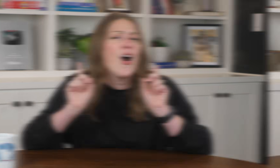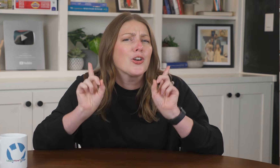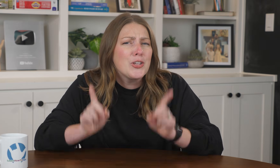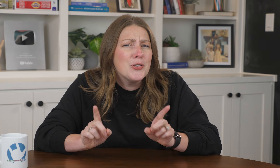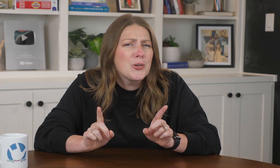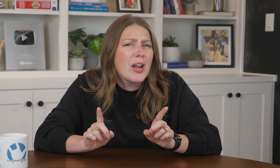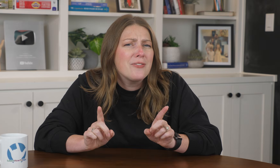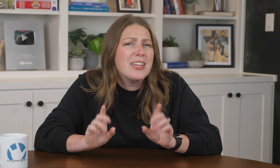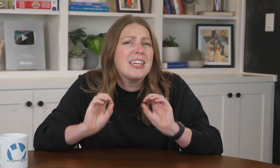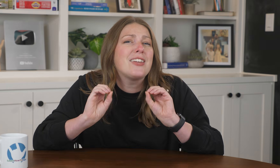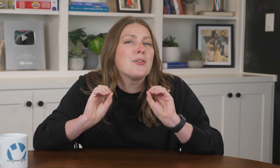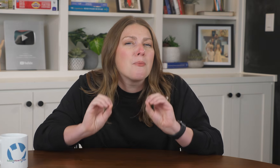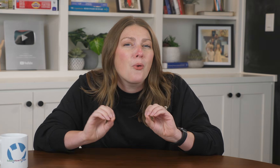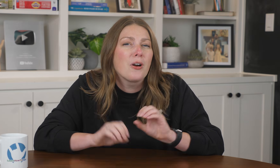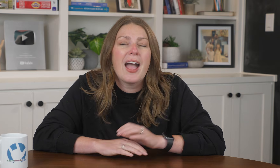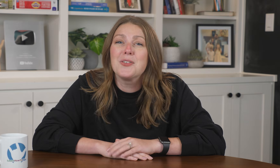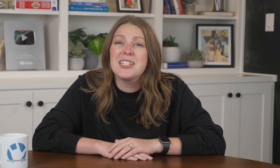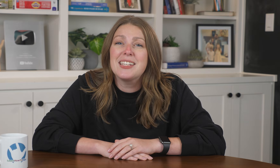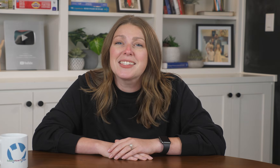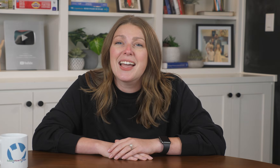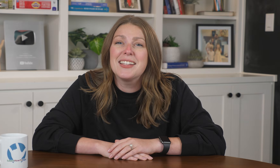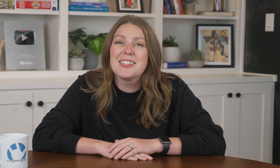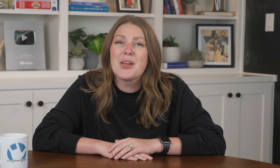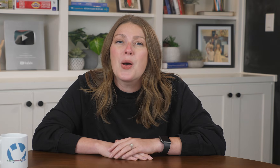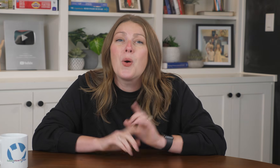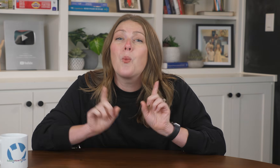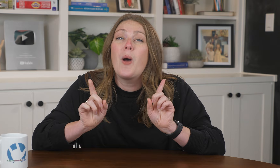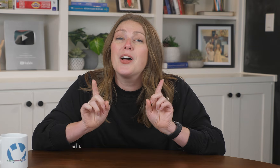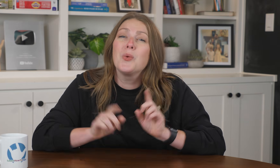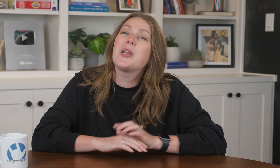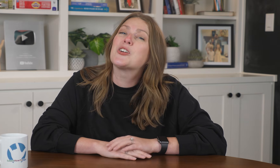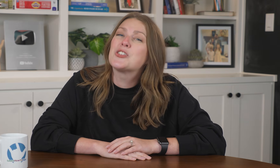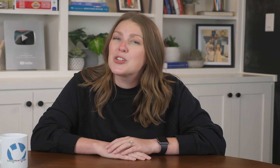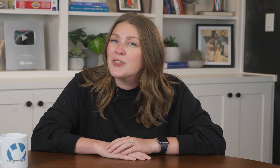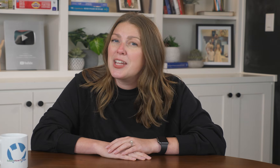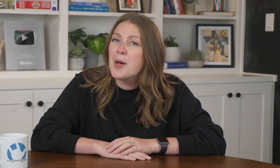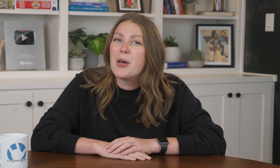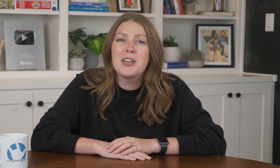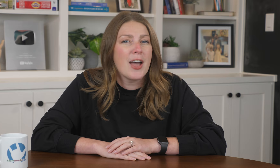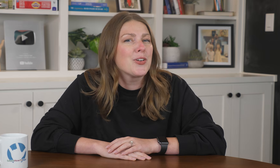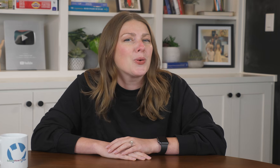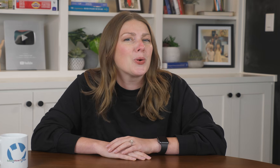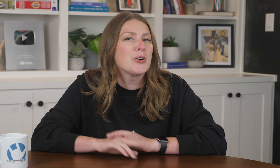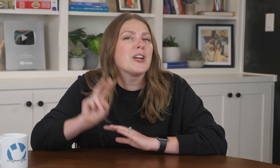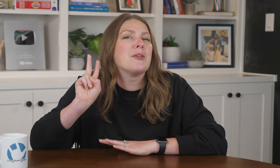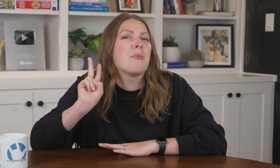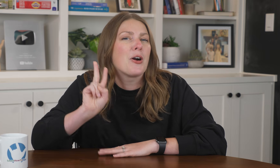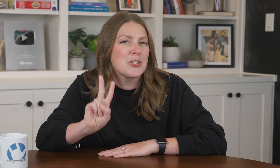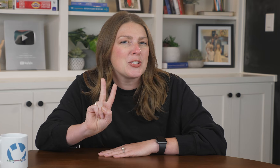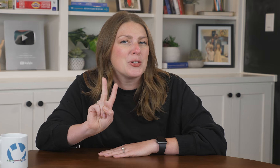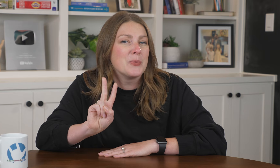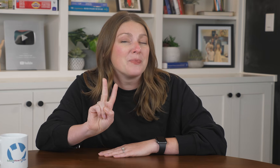Are you craving even more out to eat signs? Well, we are serving up another order in part two.